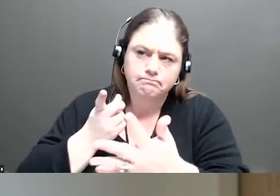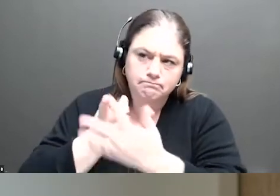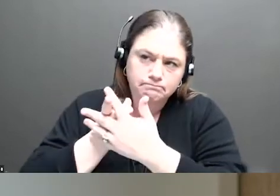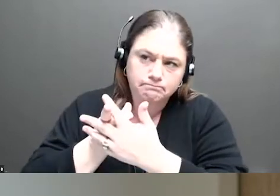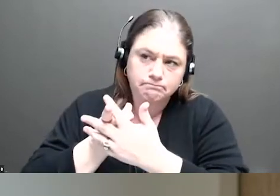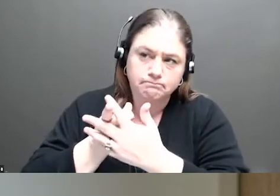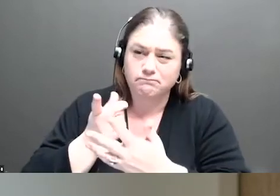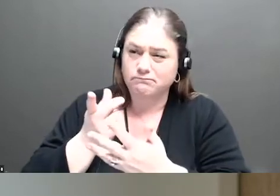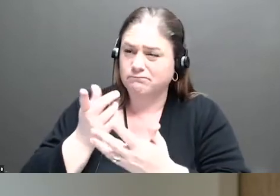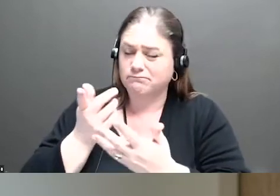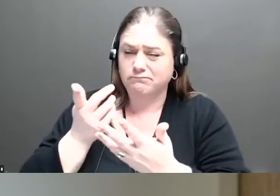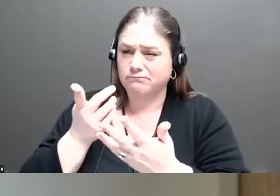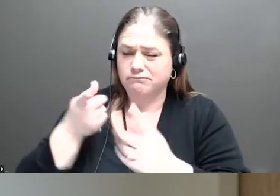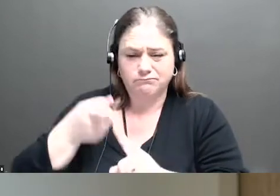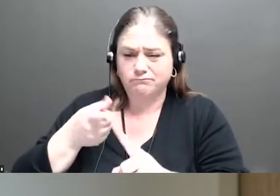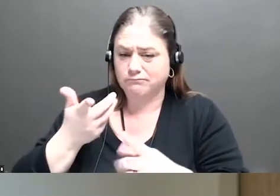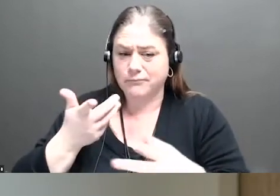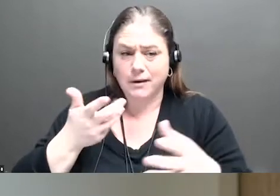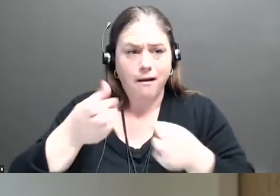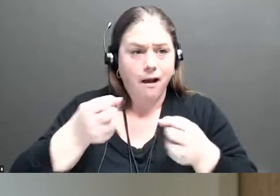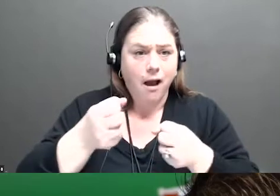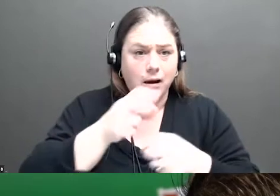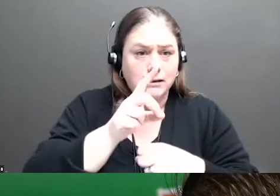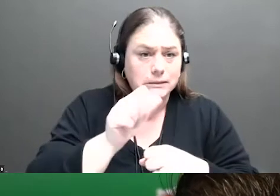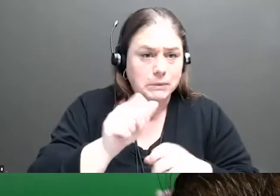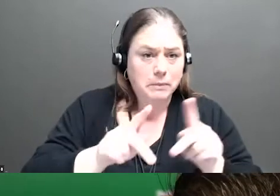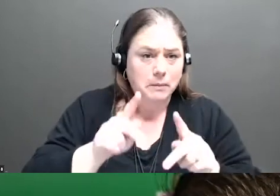than hiring anyone else and there's actually a lot of benefits. Her interview is cut with